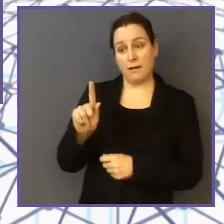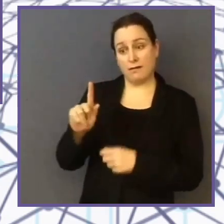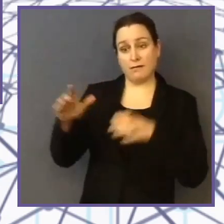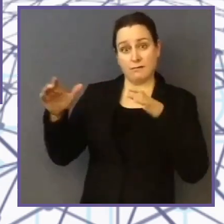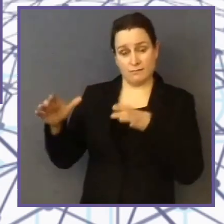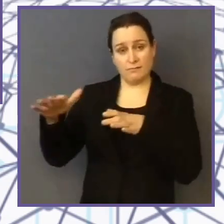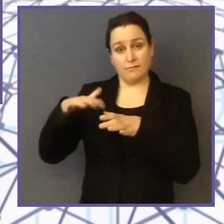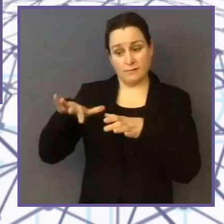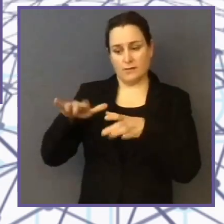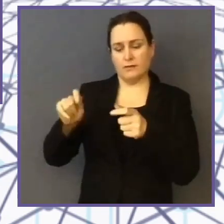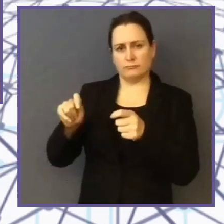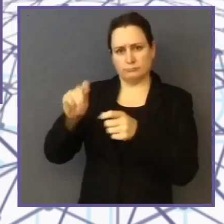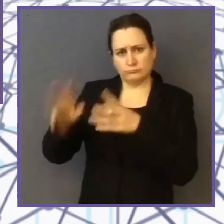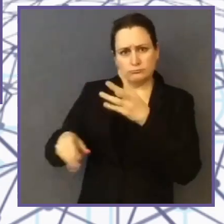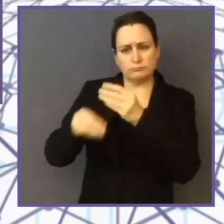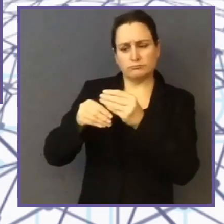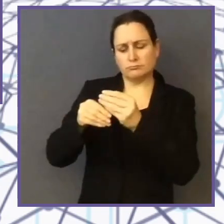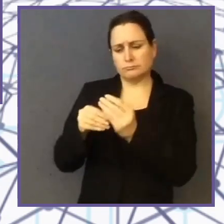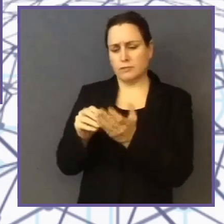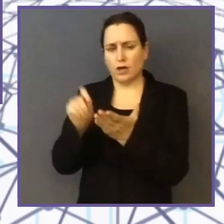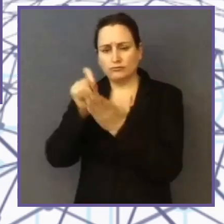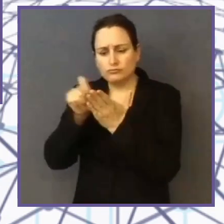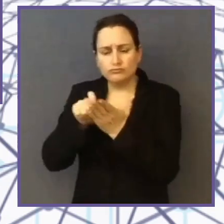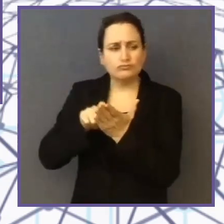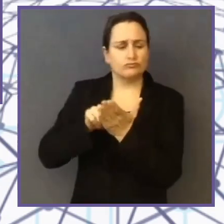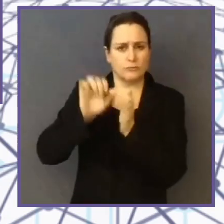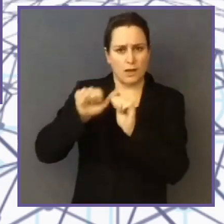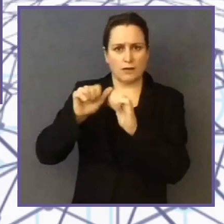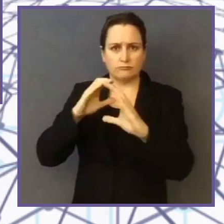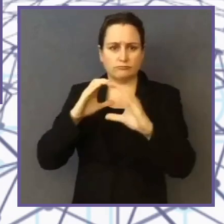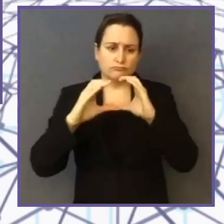These are just some examples from the banking sectgar. Whether it's in India,